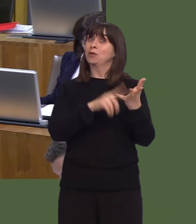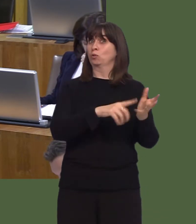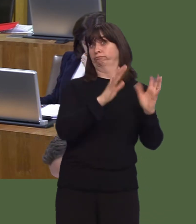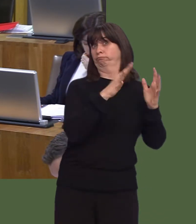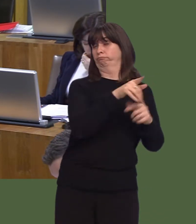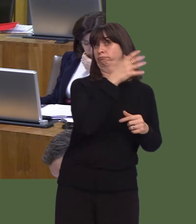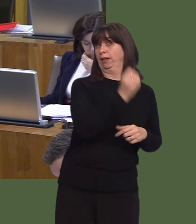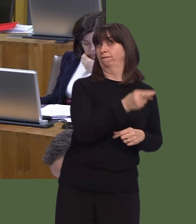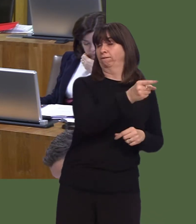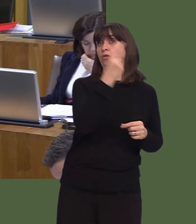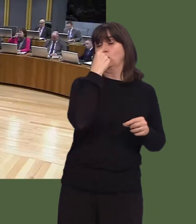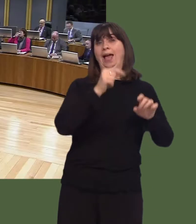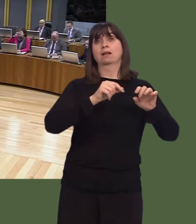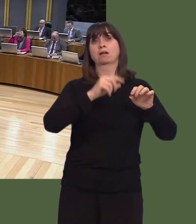good practice for the rest of Wales.